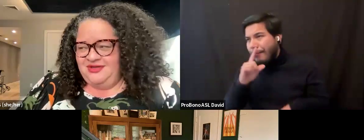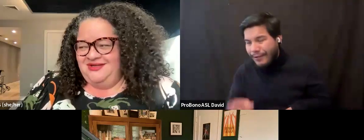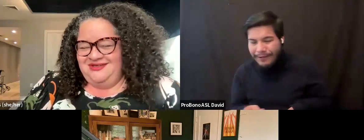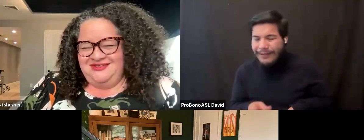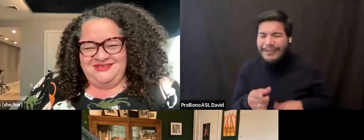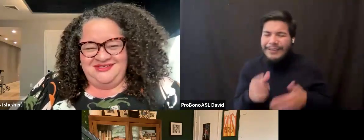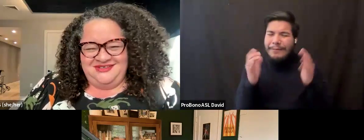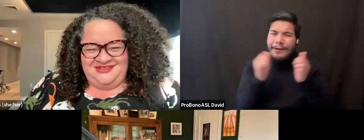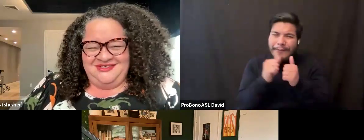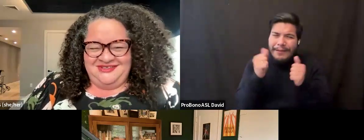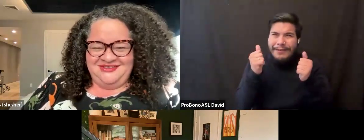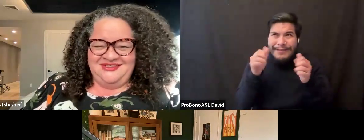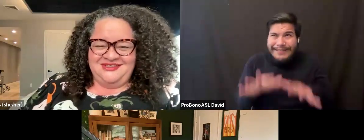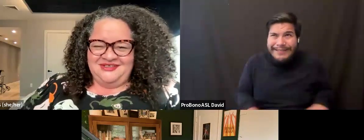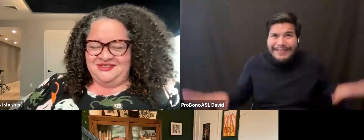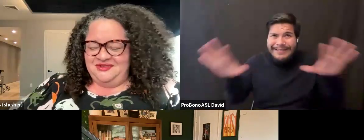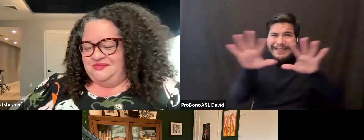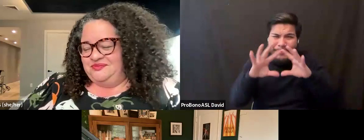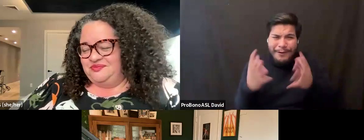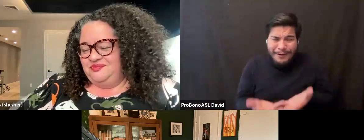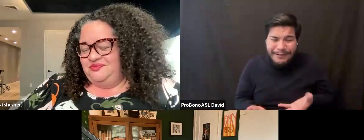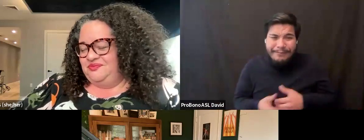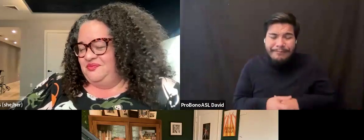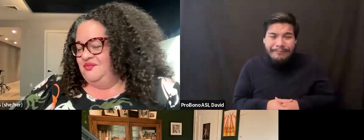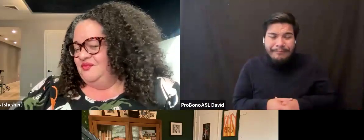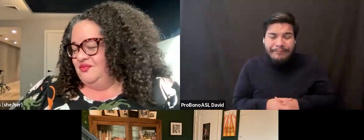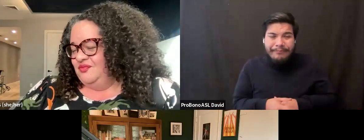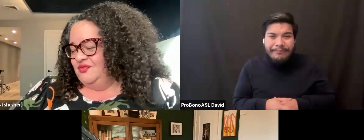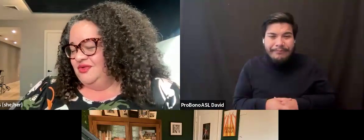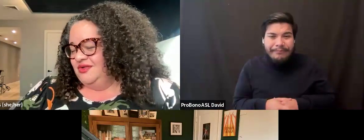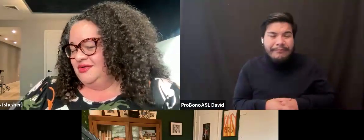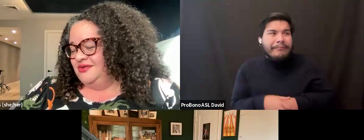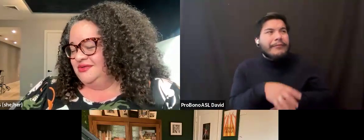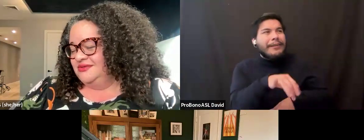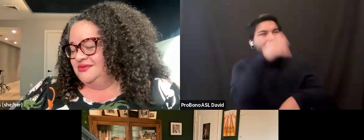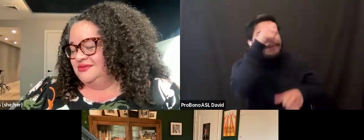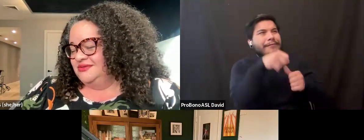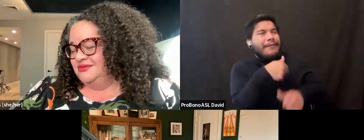It feels to me like every conversation, every remark has text and subtext.